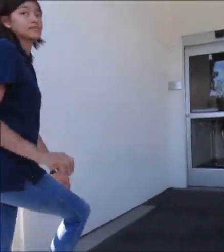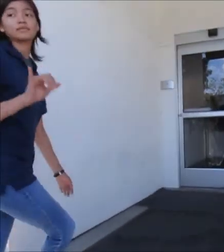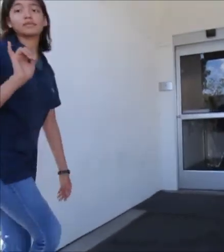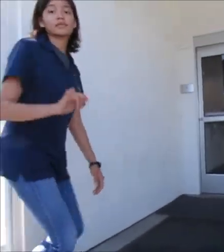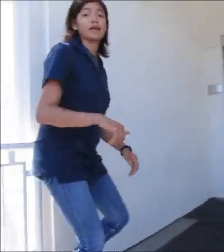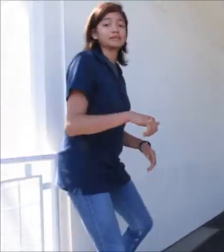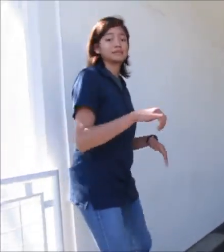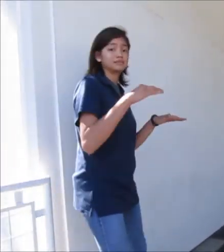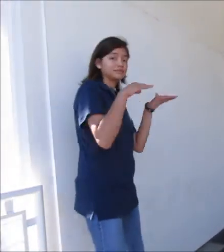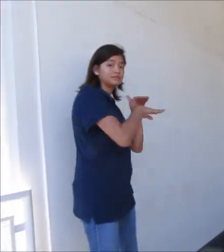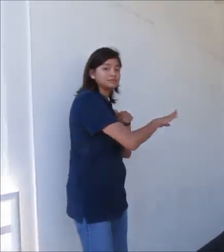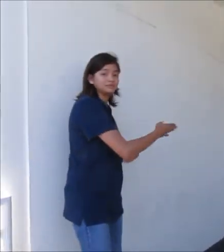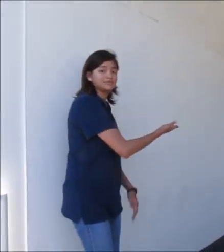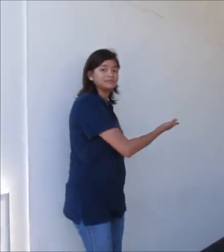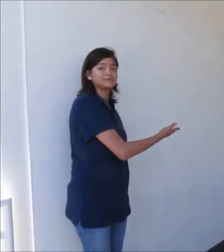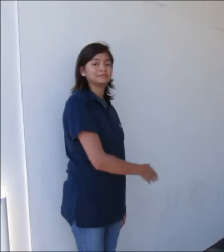You can go in. (to use the services)